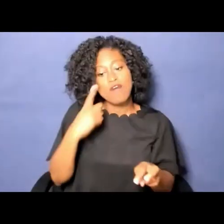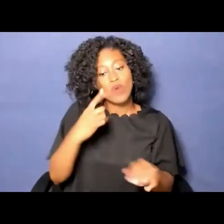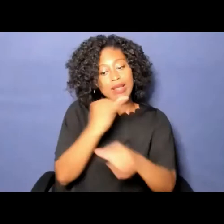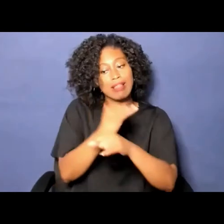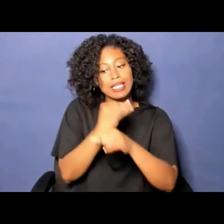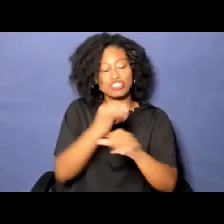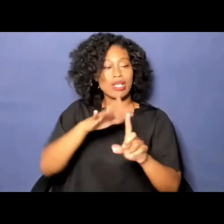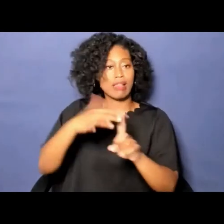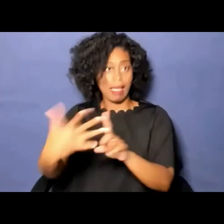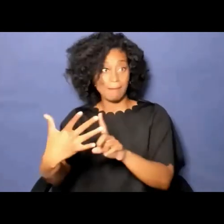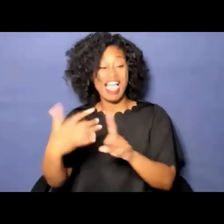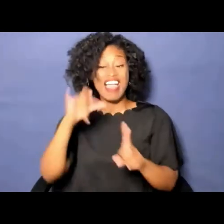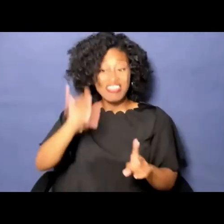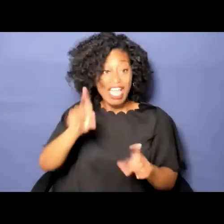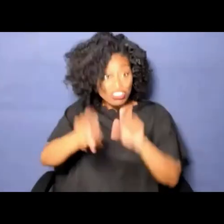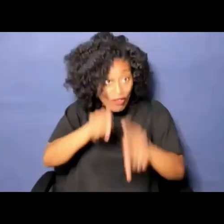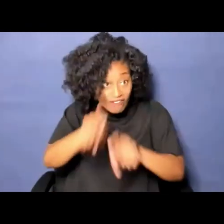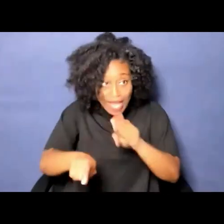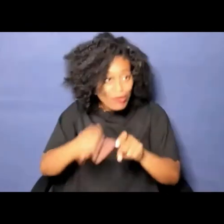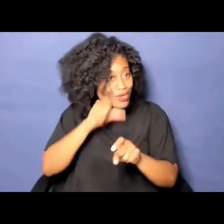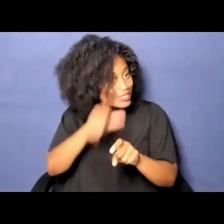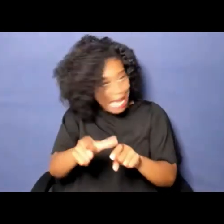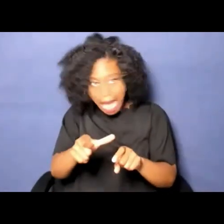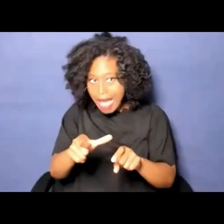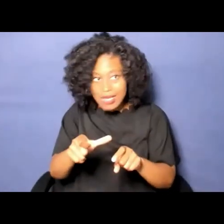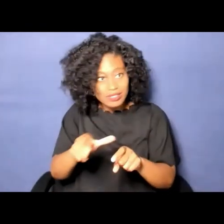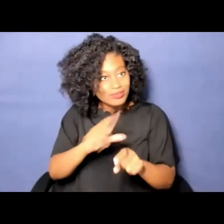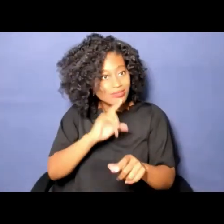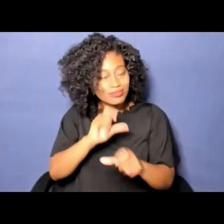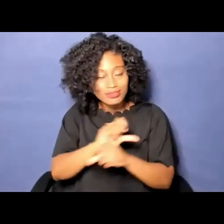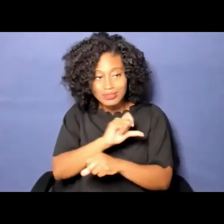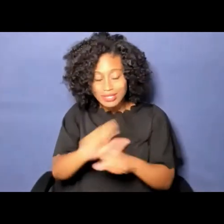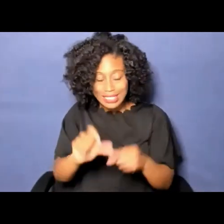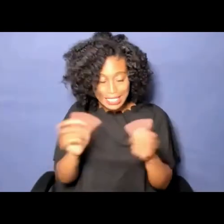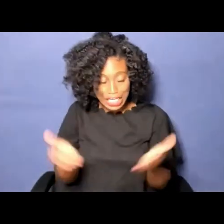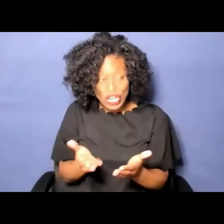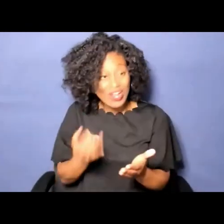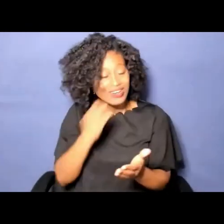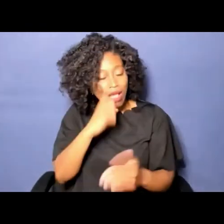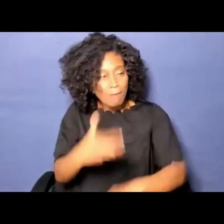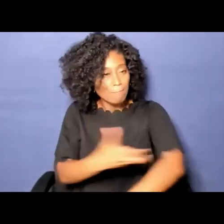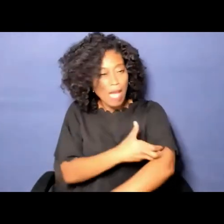that survey would not exist. If you would not be such a powerfully useful tool